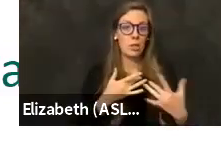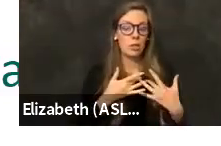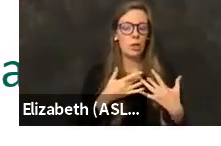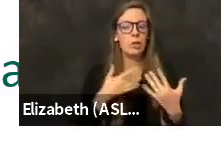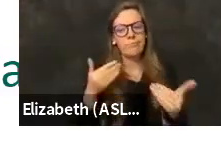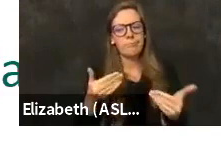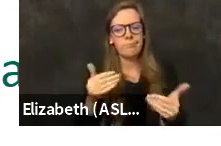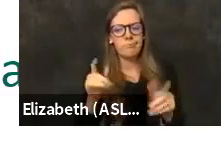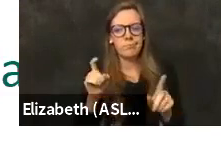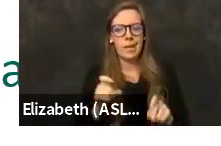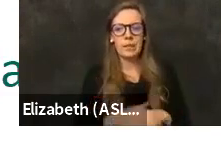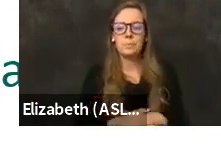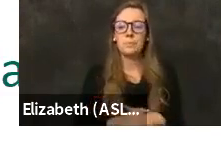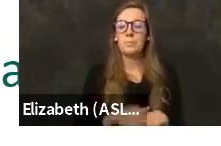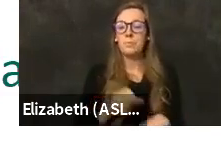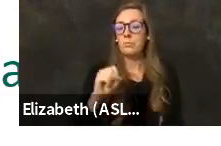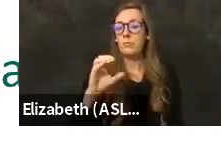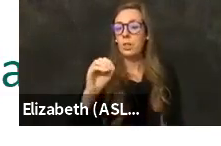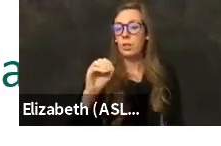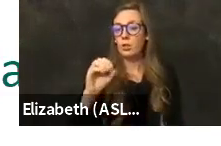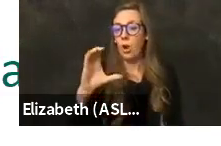You can go on SoCoEmergencia.org and you